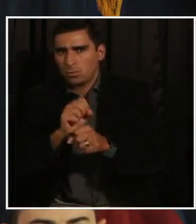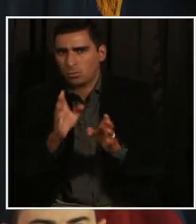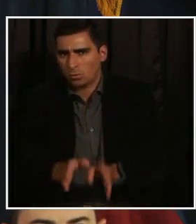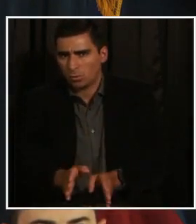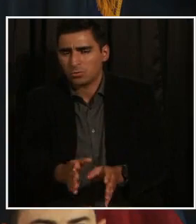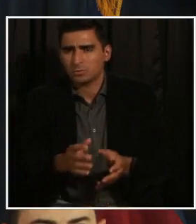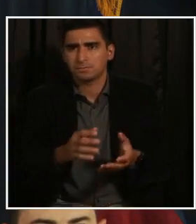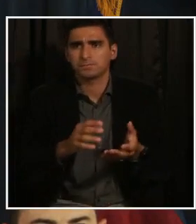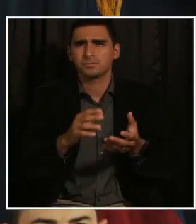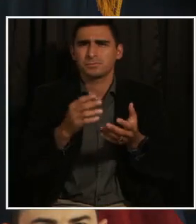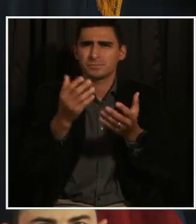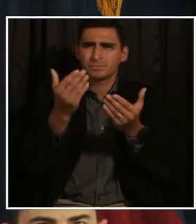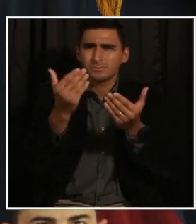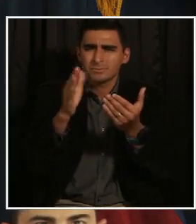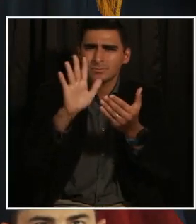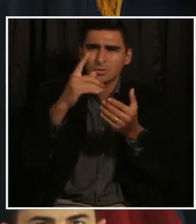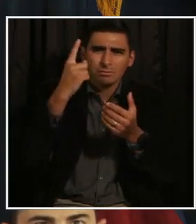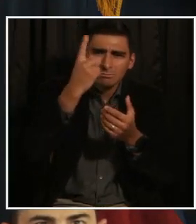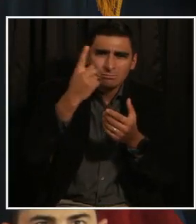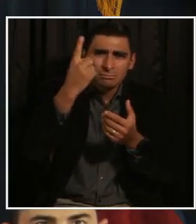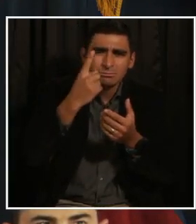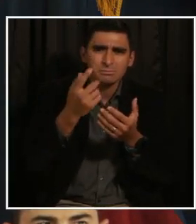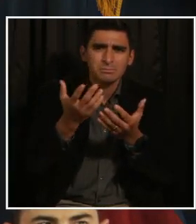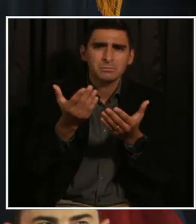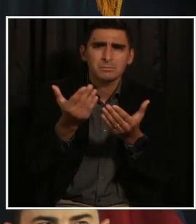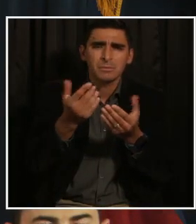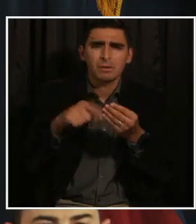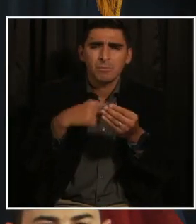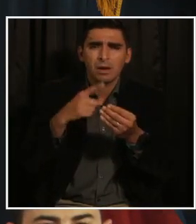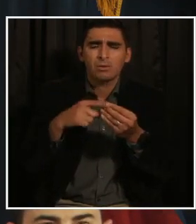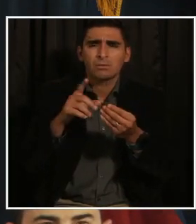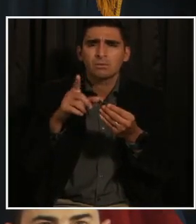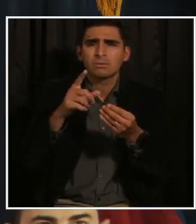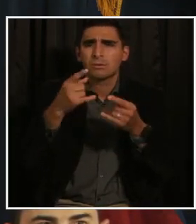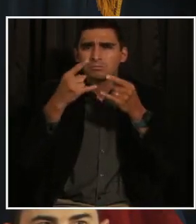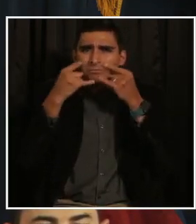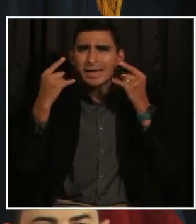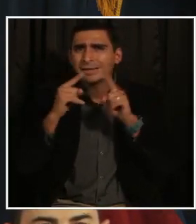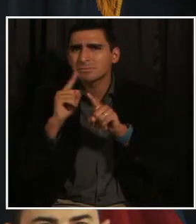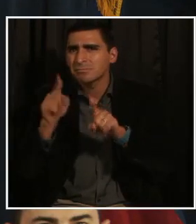you're thinking in terms of the mask mandate in schools uh wouldn't it make more sense to